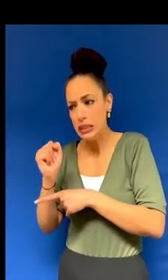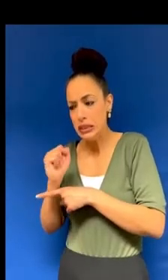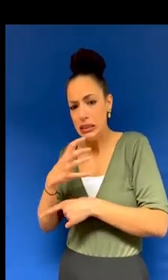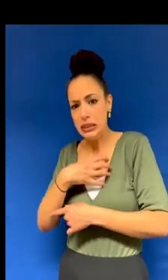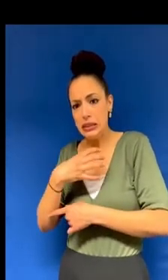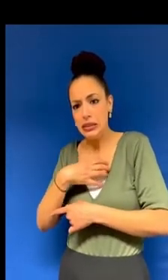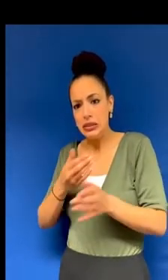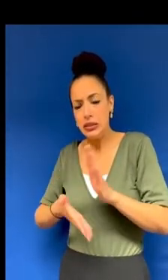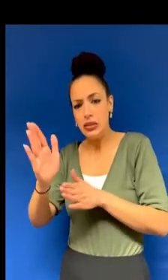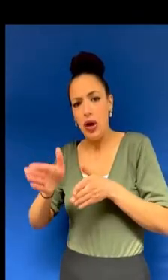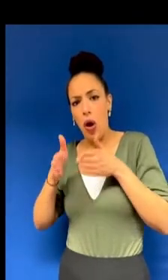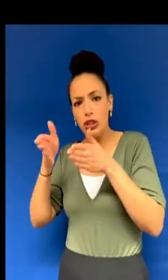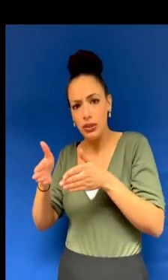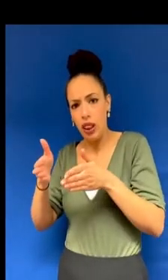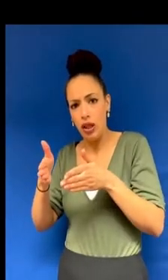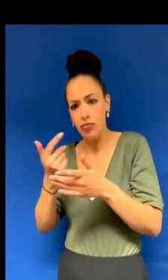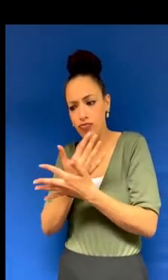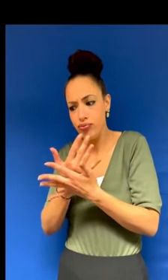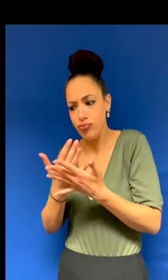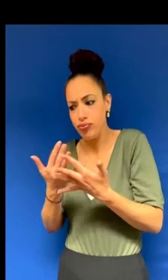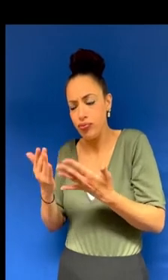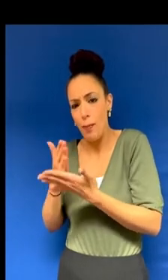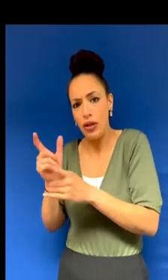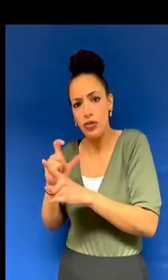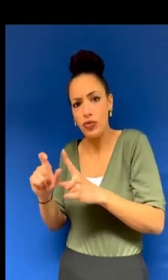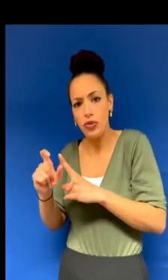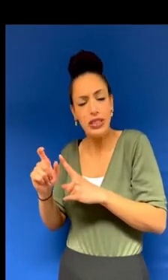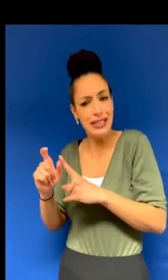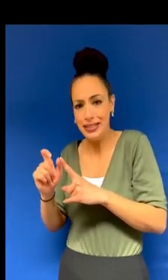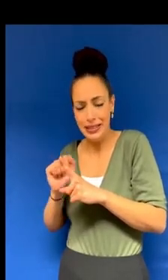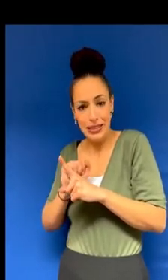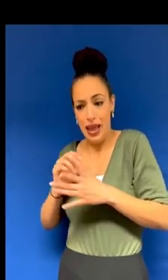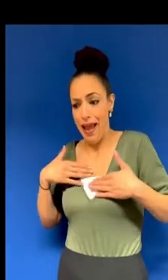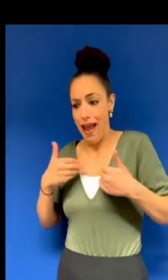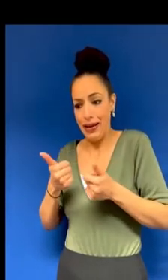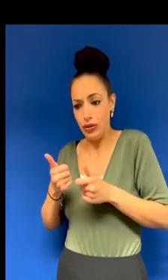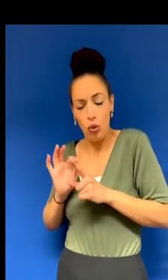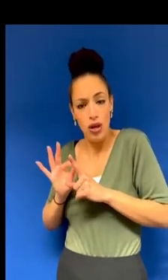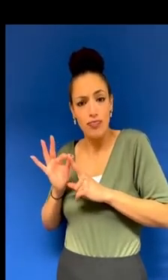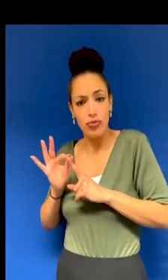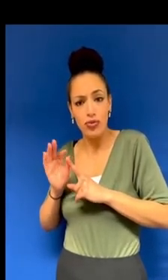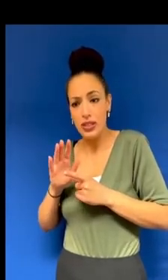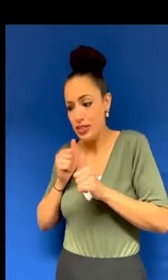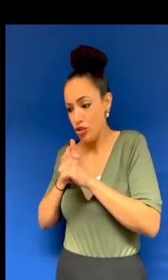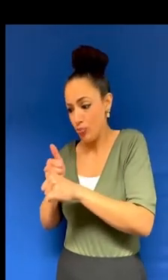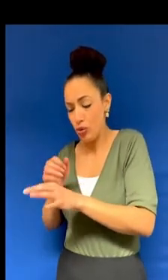and then the other thing is about why particularly in Newham, about why people didn't go to hospital,